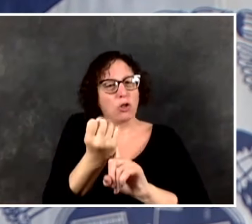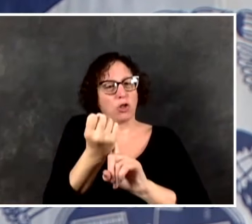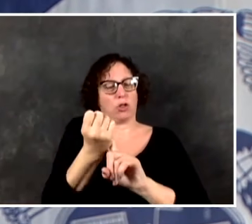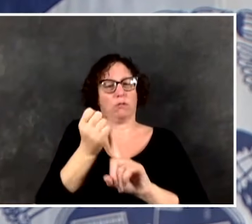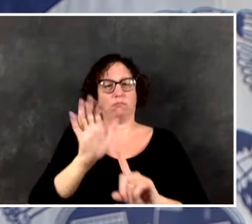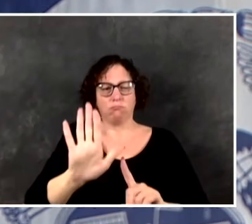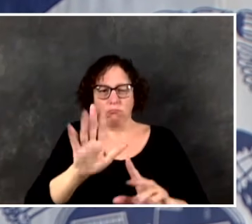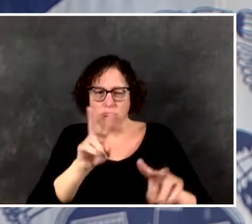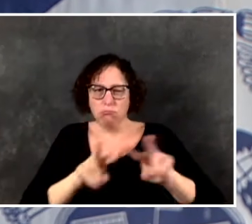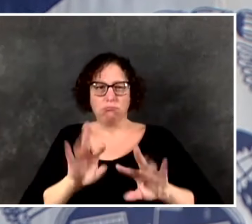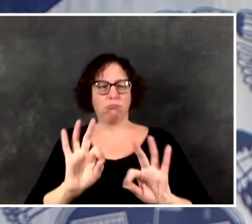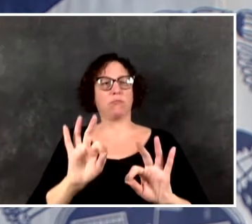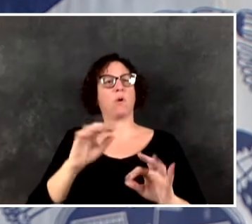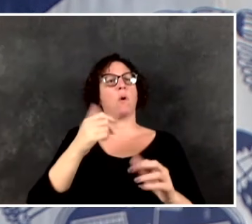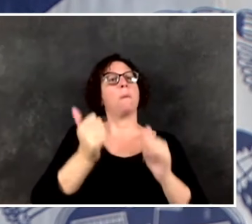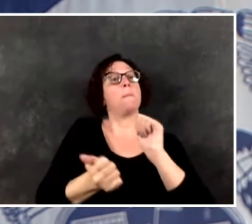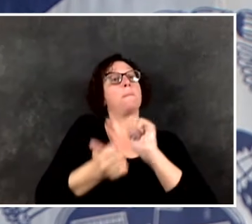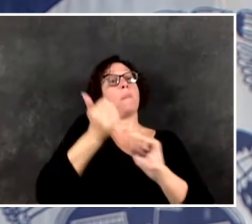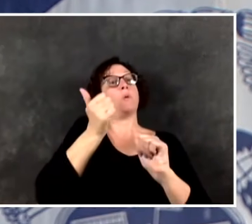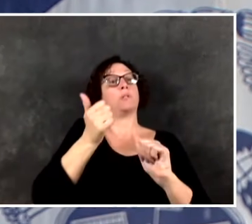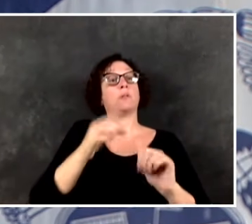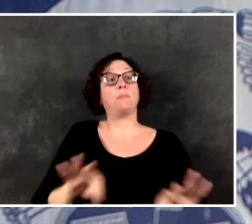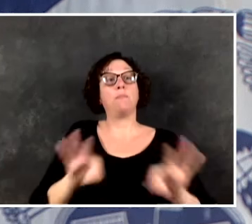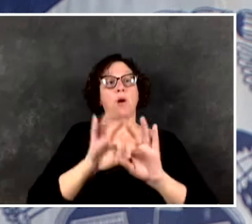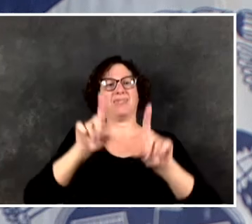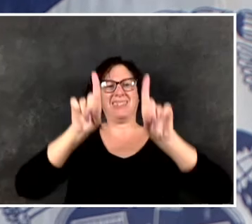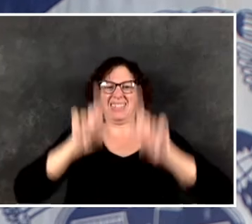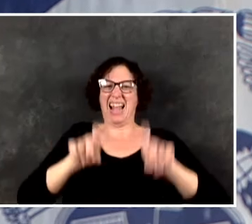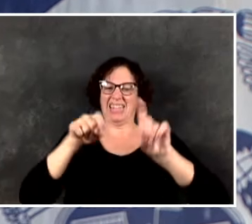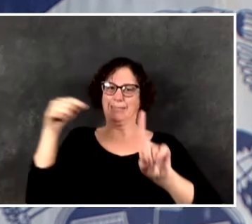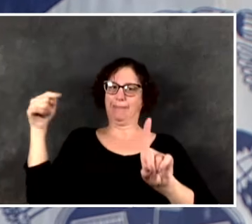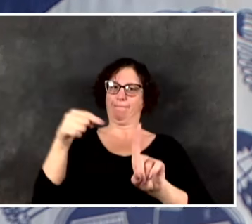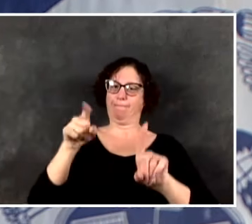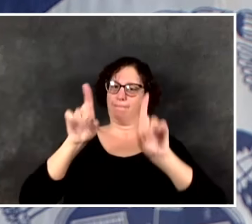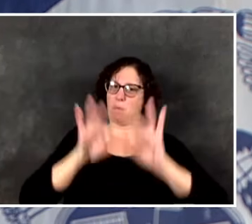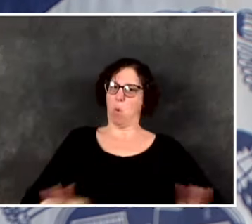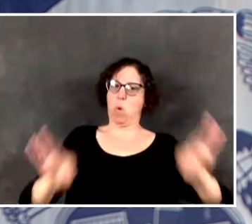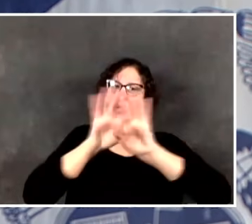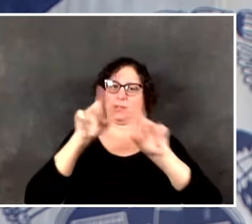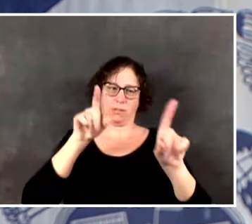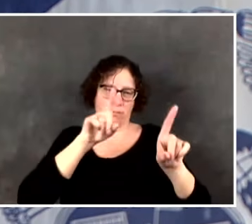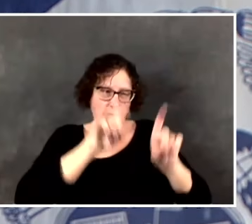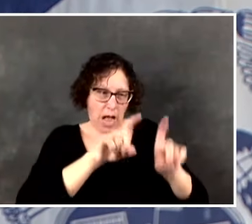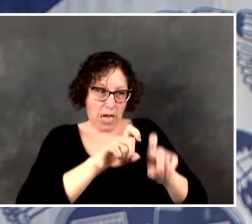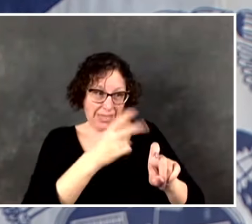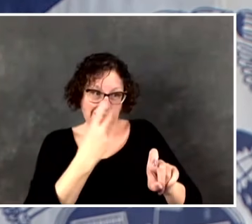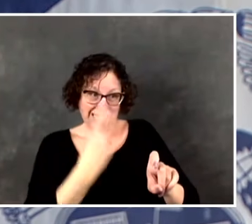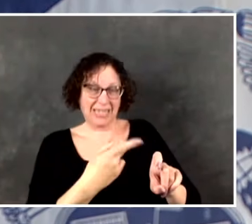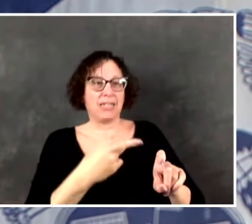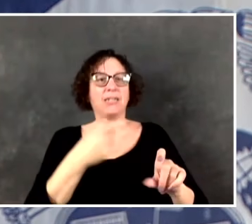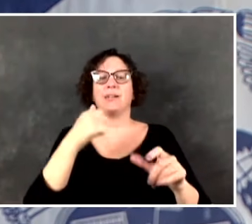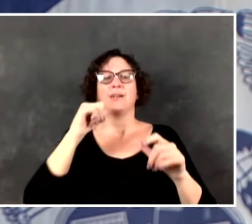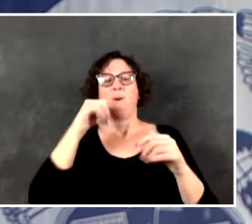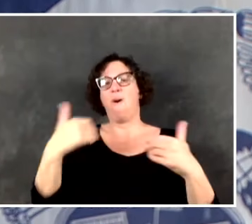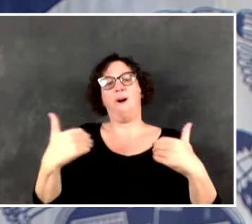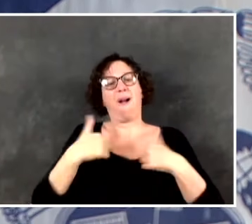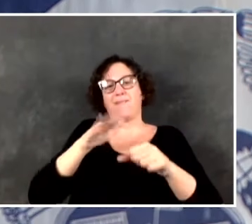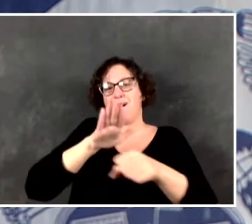OUT E THTHGIN THAT WORKS FOR THEM. BUT THE MOST IMPORTANT PART IS TESTING PEOPLE, WHICH WE DO NOT HAVE THE CAPACITY LEVEL WE WANT.